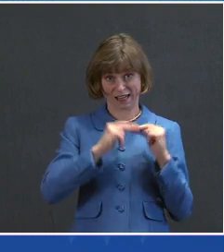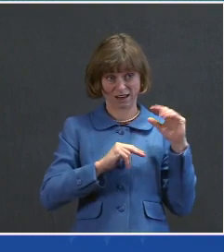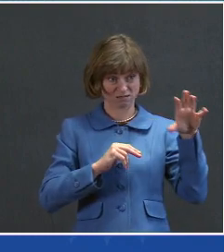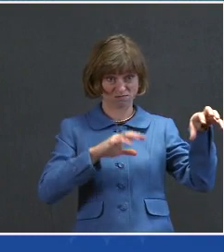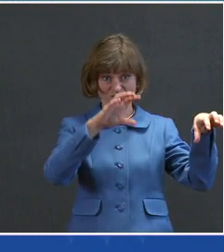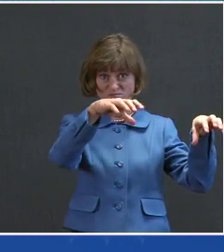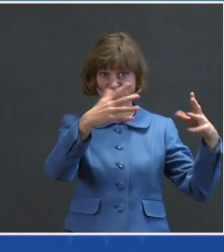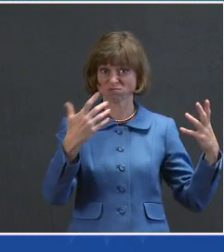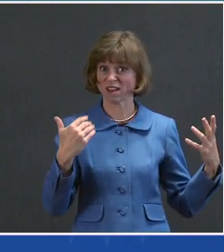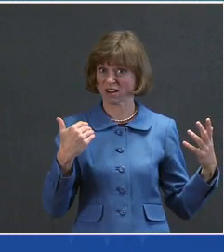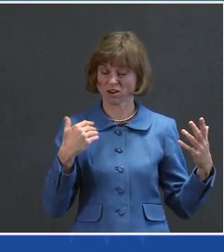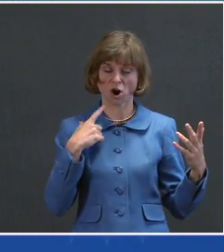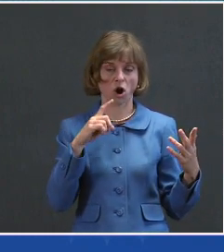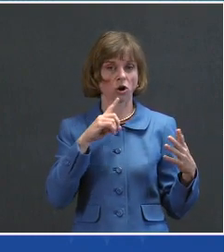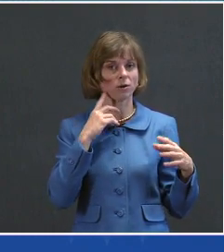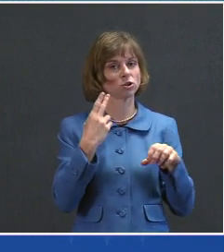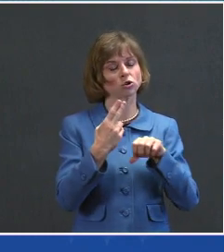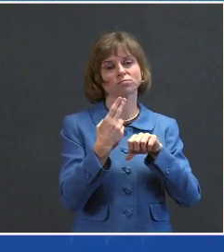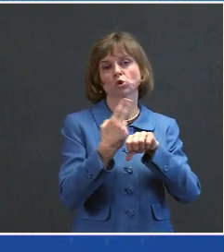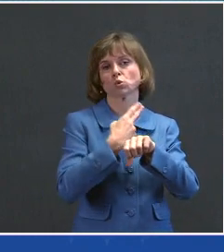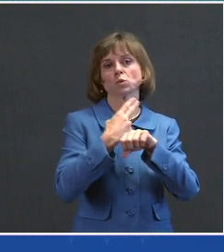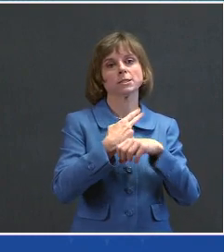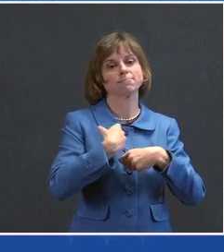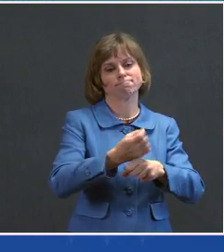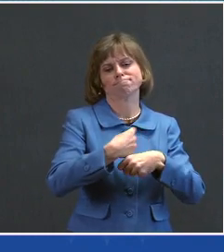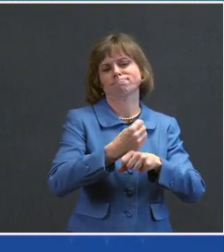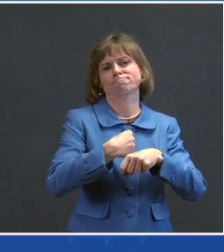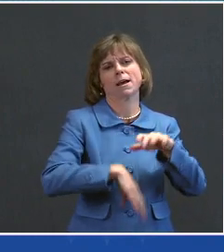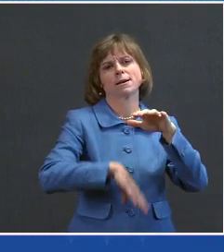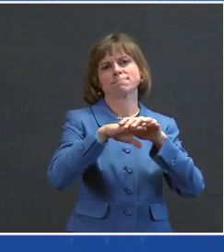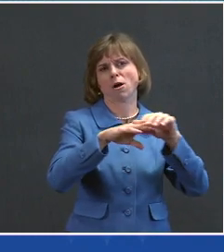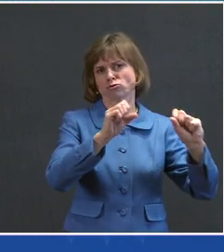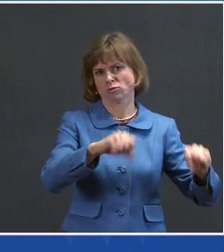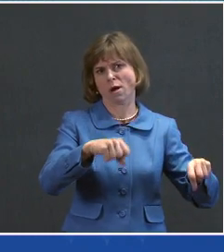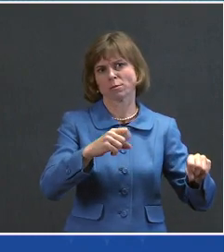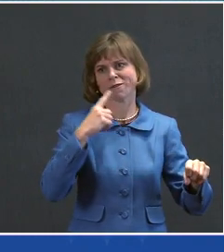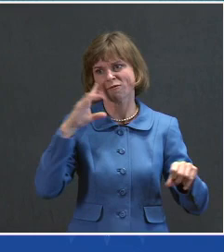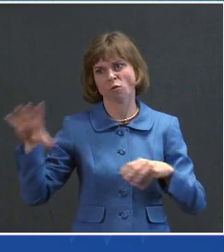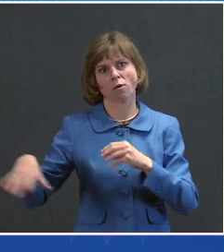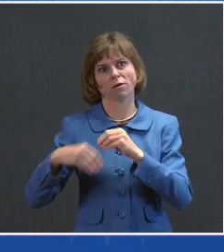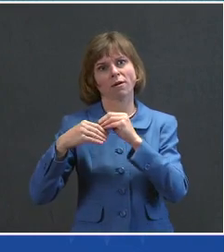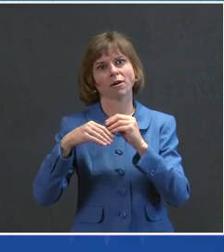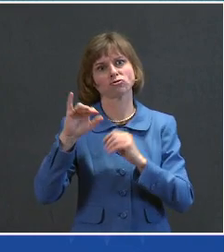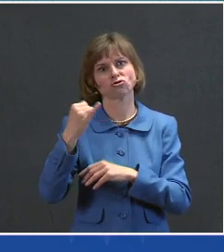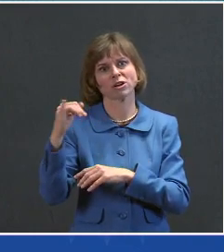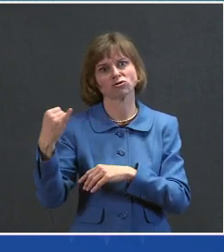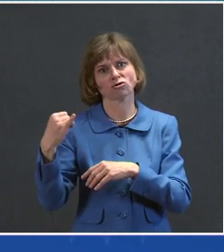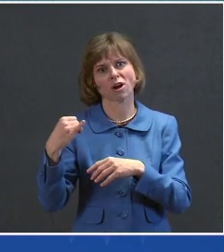of what's needed to manufacture the Johnson & Johnson vaccine. The Press: And the production here,